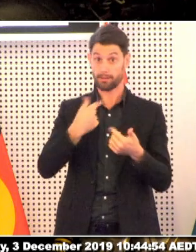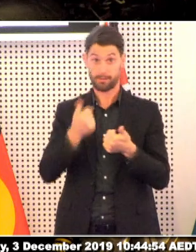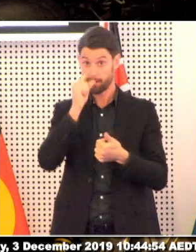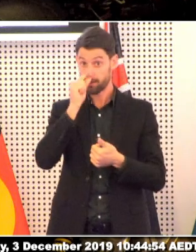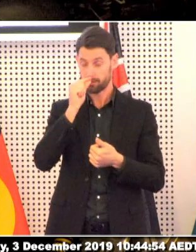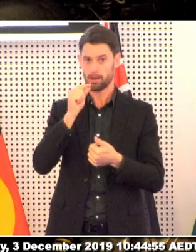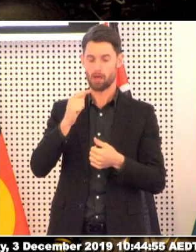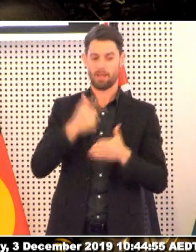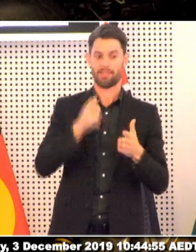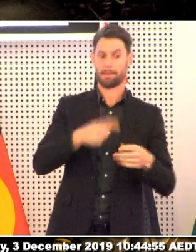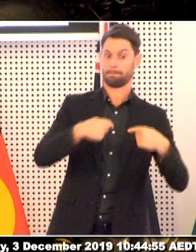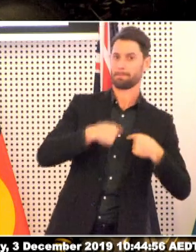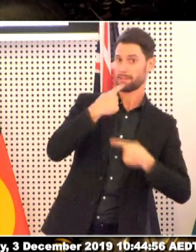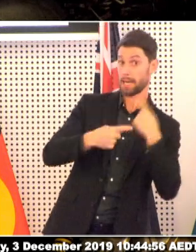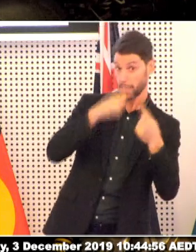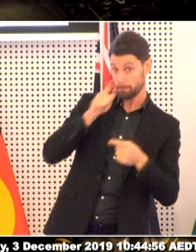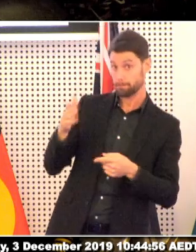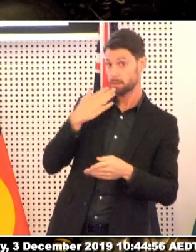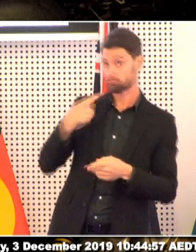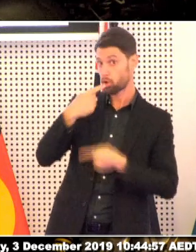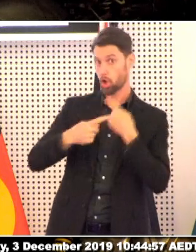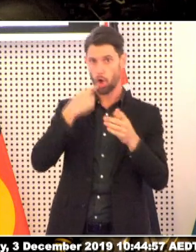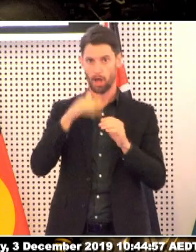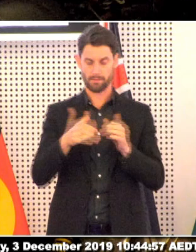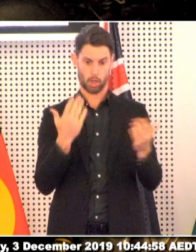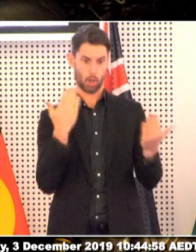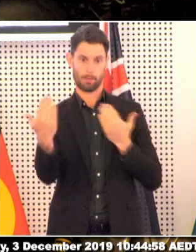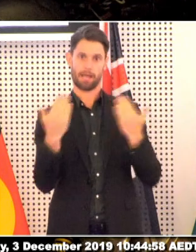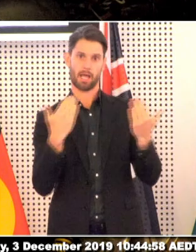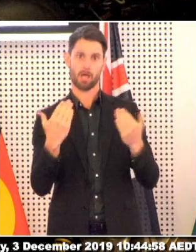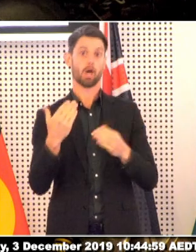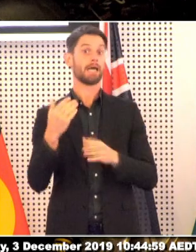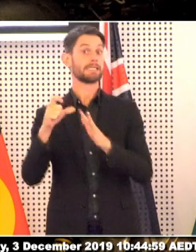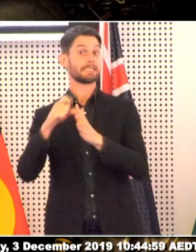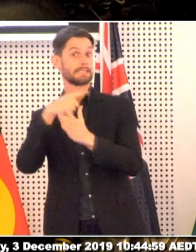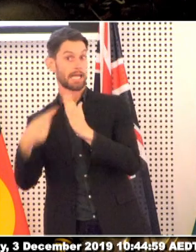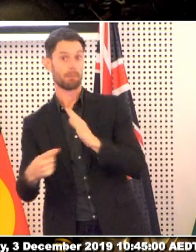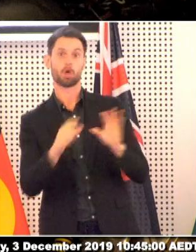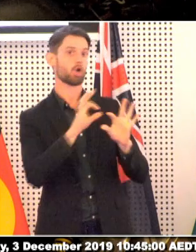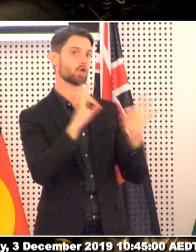- just have an understanding about how you’ve looked at – so the example in the other Royal Commission - - - Sure.